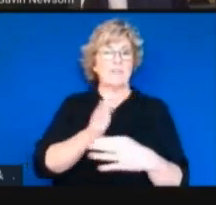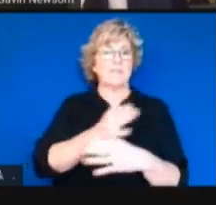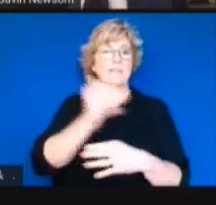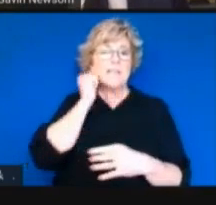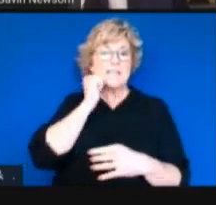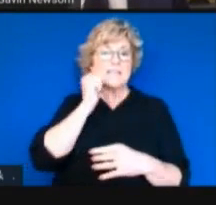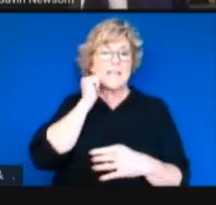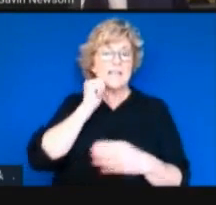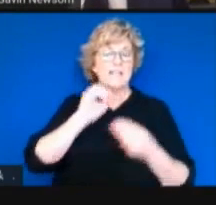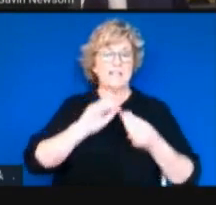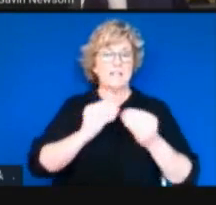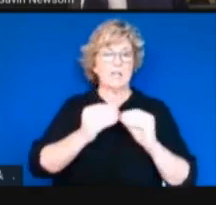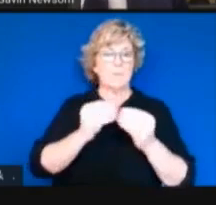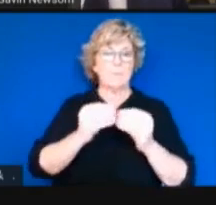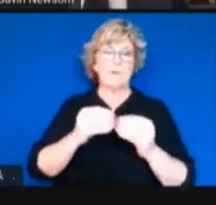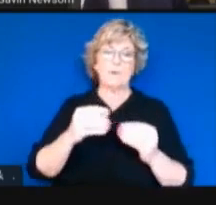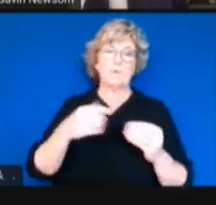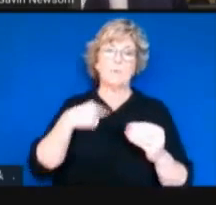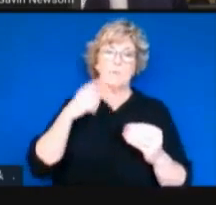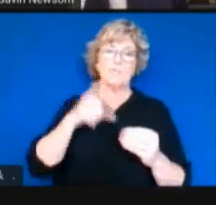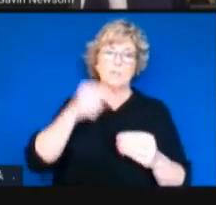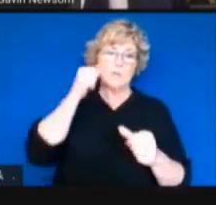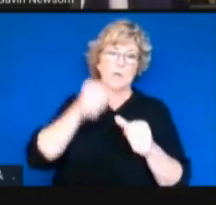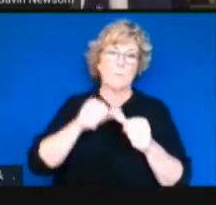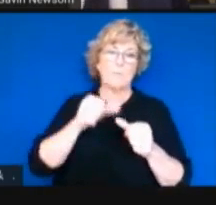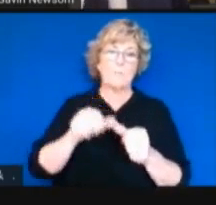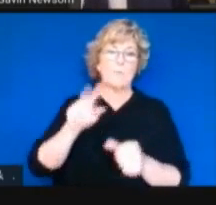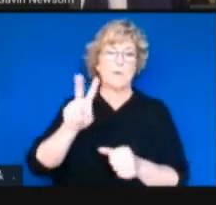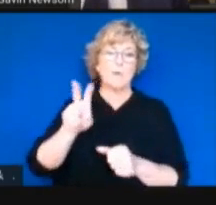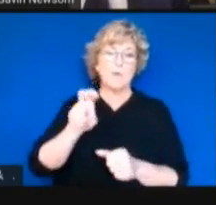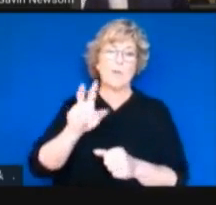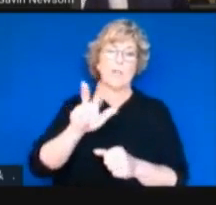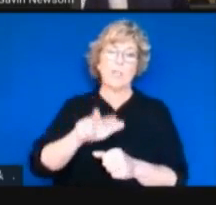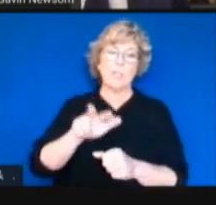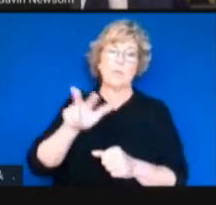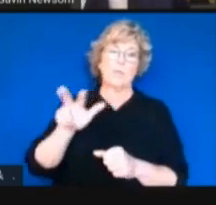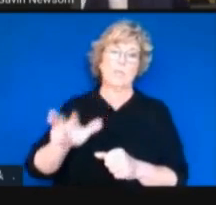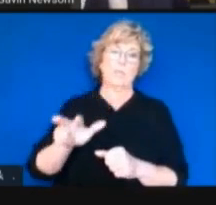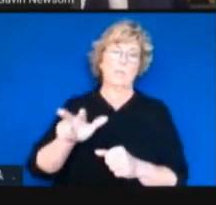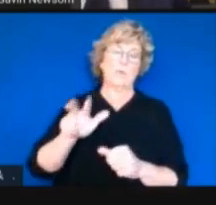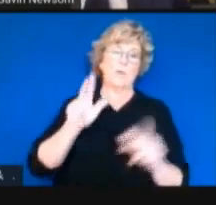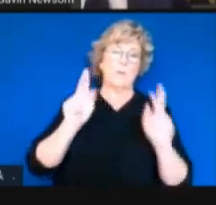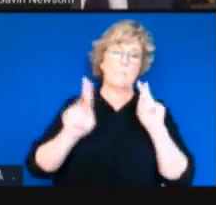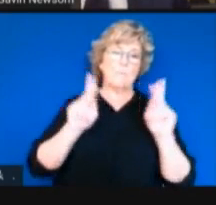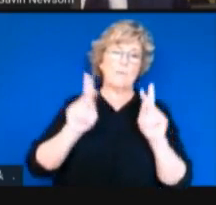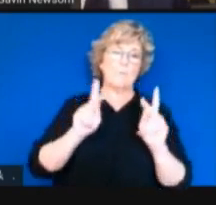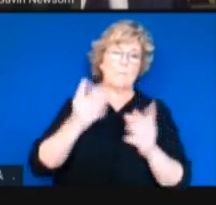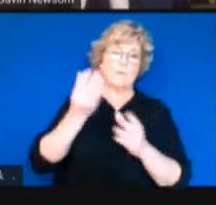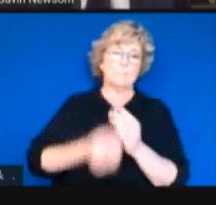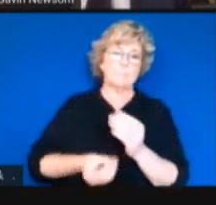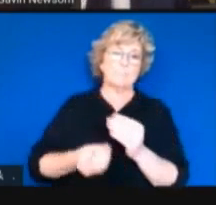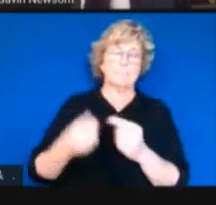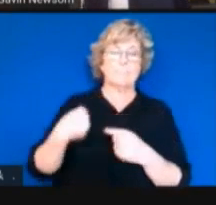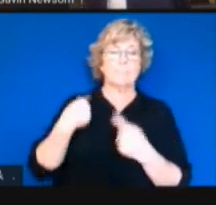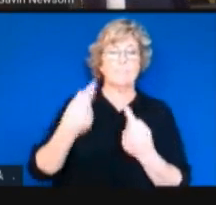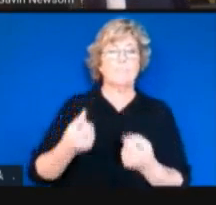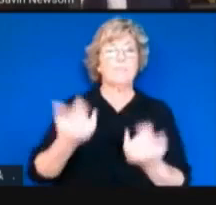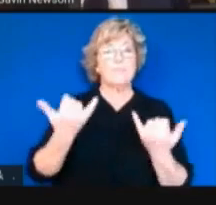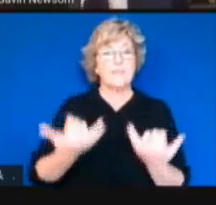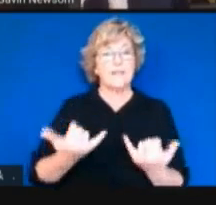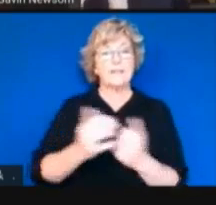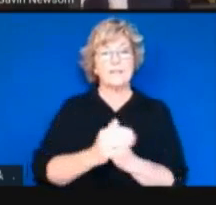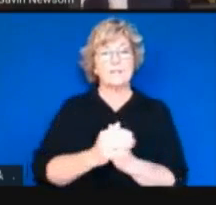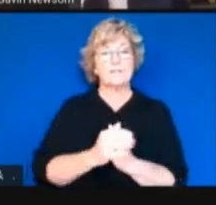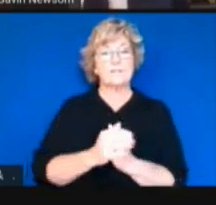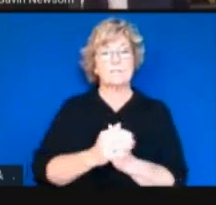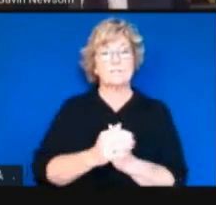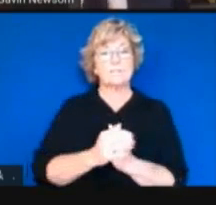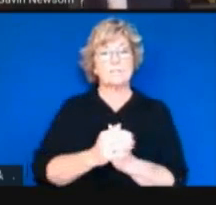A MONDAY AND THE REPORTING PERIOD IS REALLY THE AVERAGE DAILY RATES THAT WE SHOULD BE VERY, VERY MINDFUL OF.